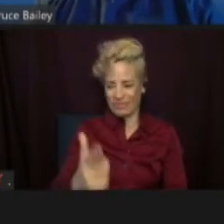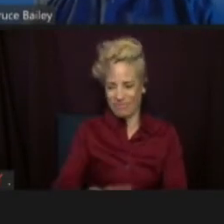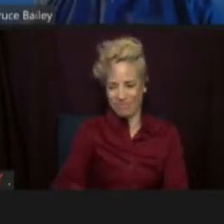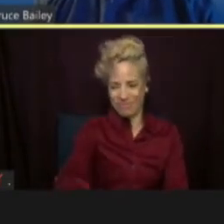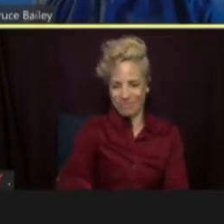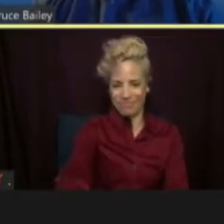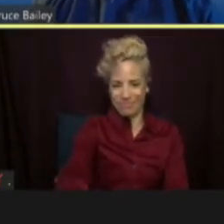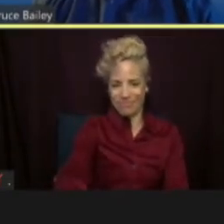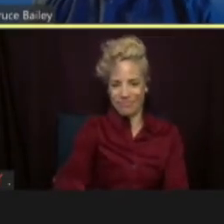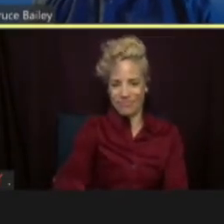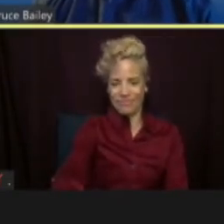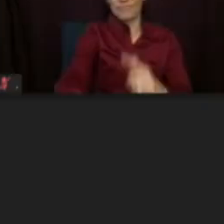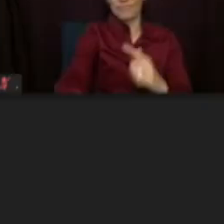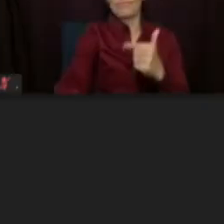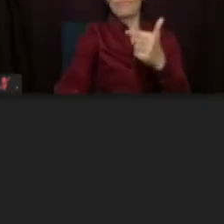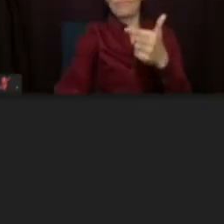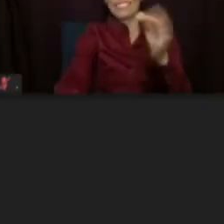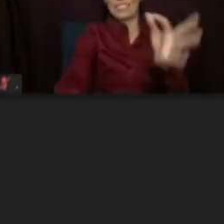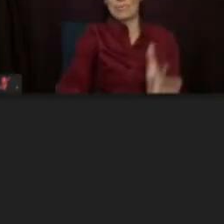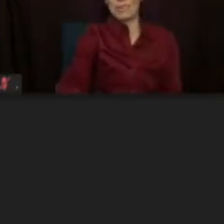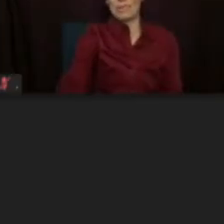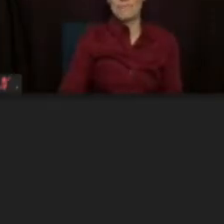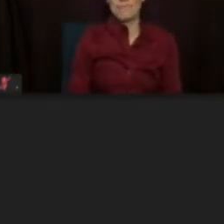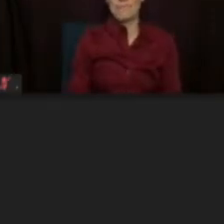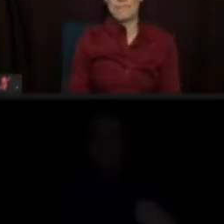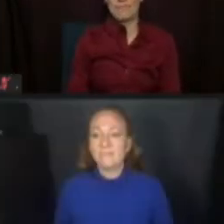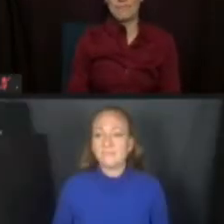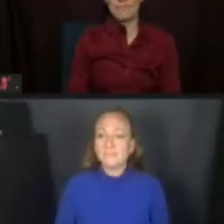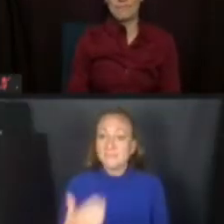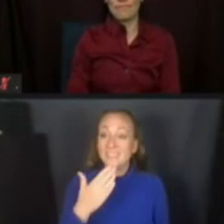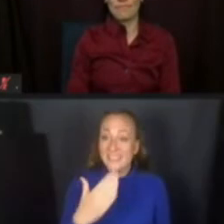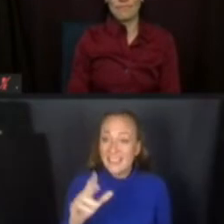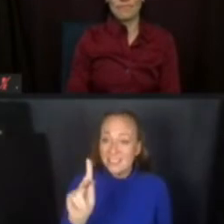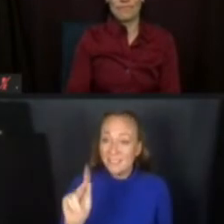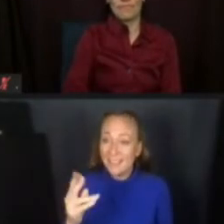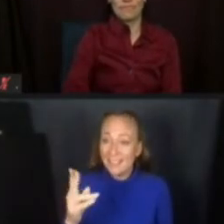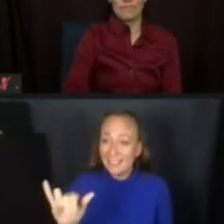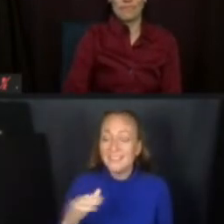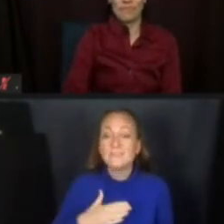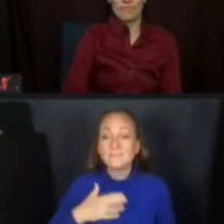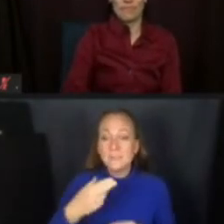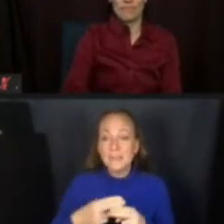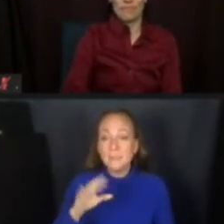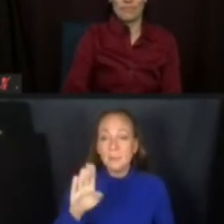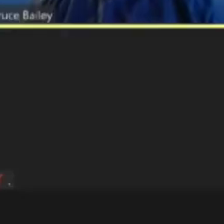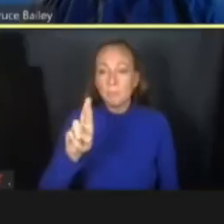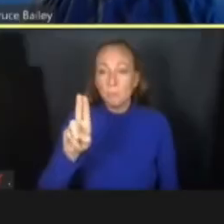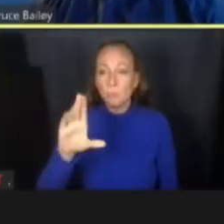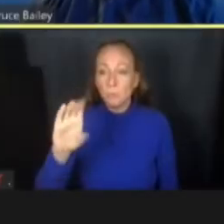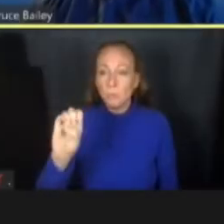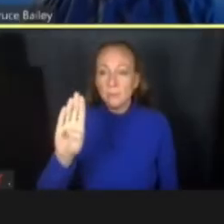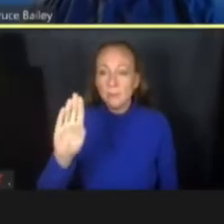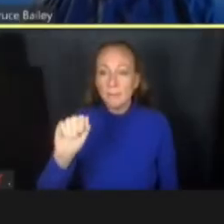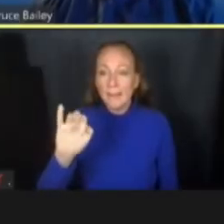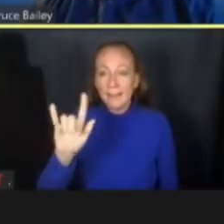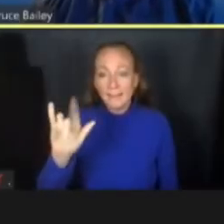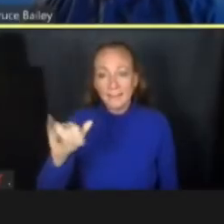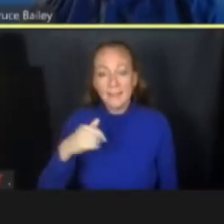Thank you, Kathy. My name is Bruce Bailey. I'm an IT specialist with the Access Board. I'm gonna be talking about accessibility standards